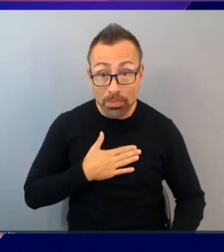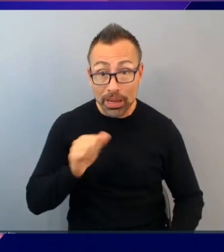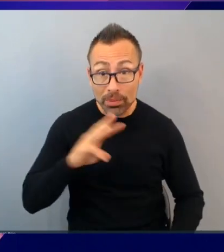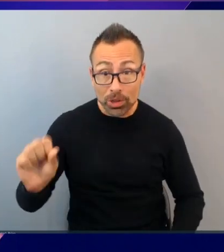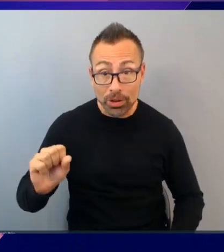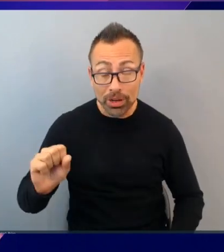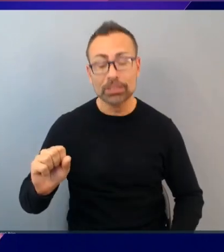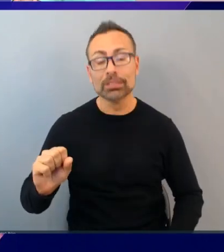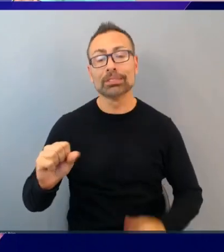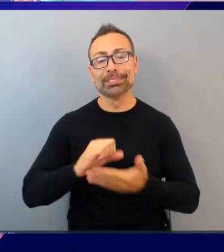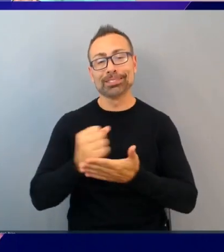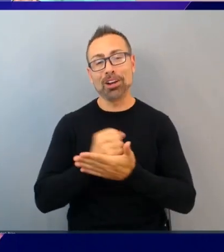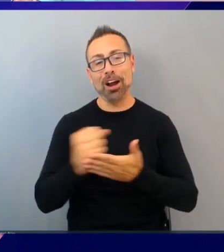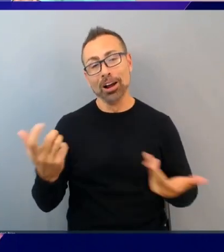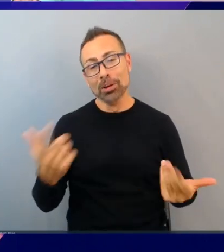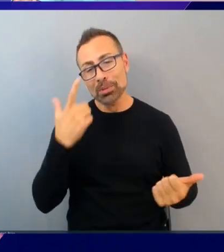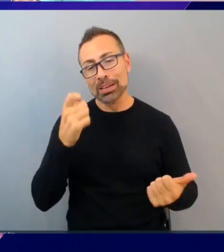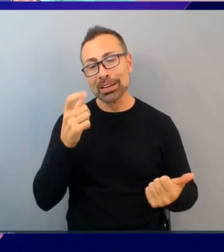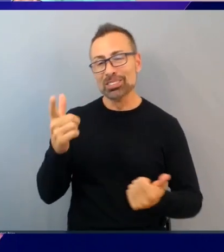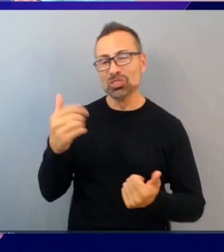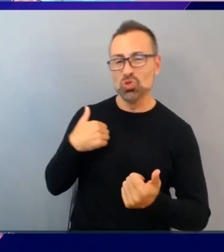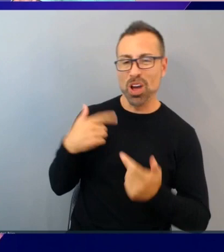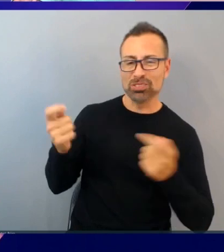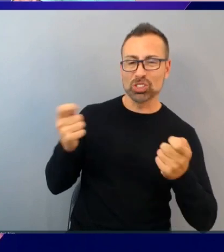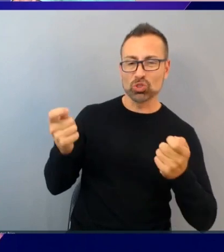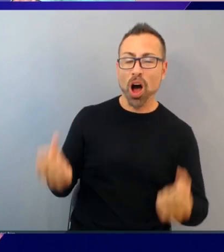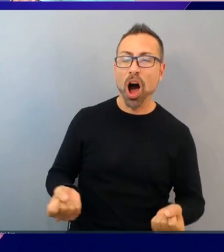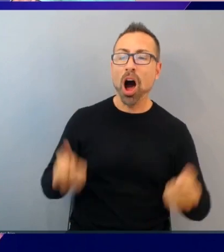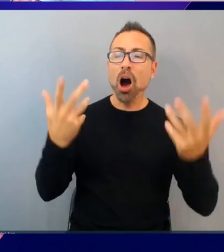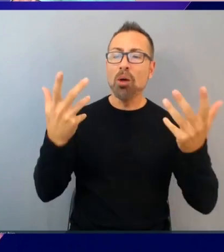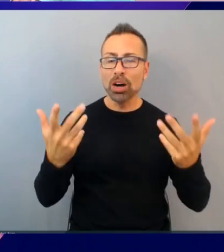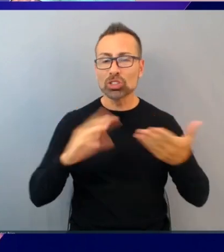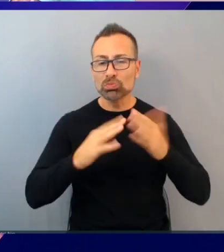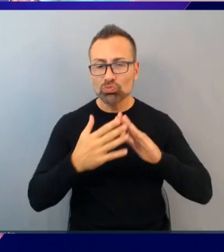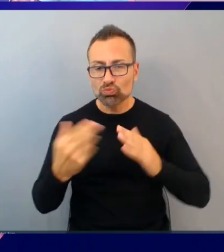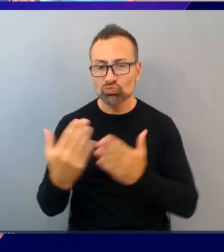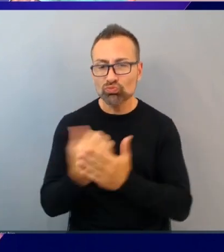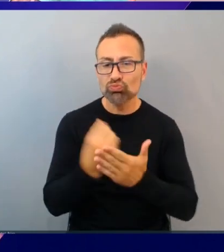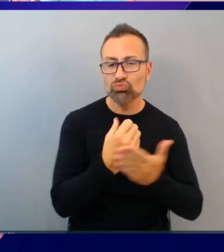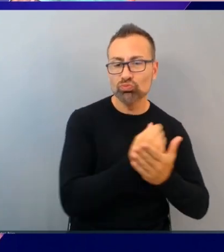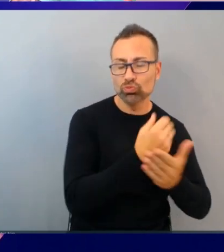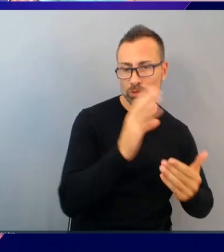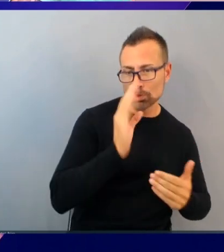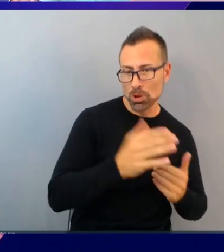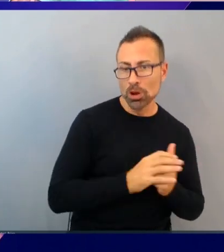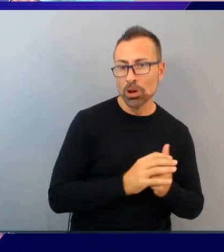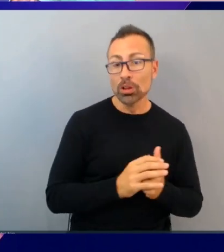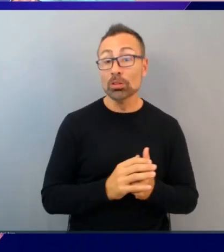because you have control over exactly how the community is actually gonna be using your AWS account for this DeepRacer event.